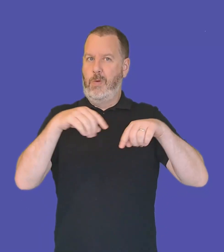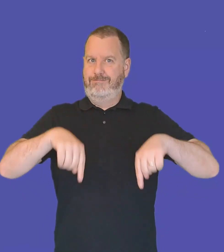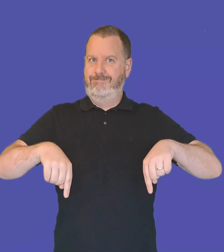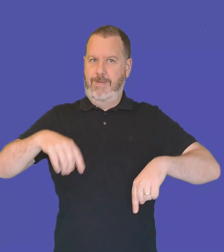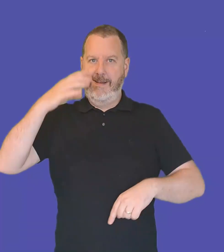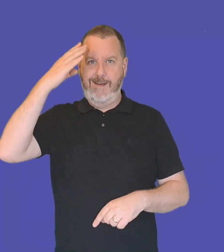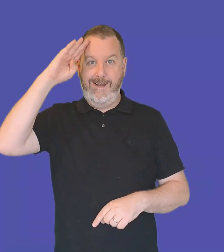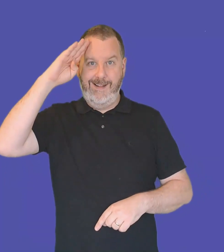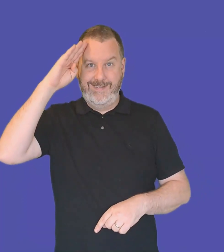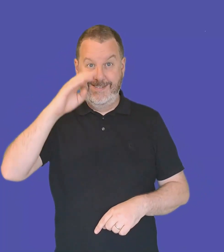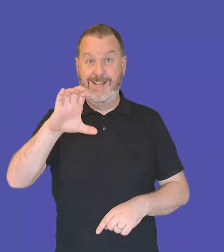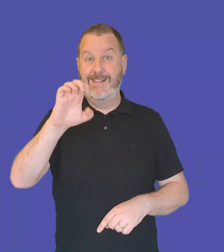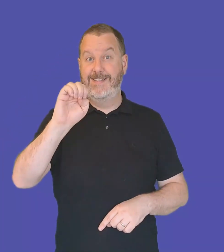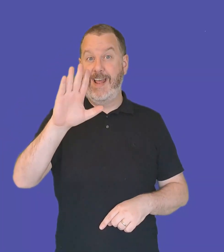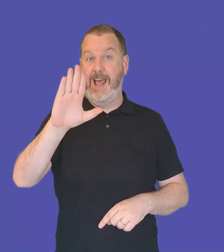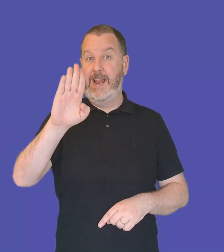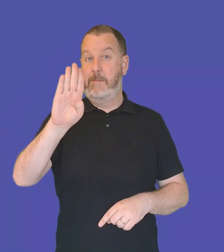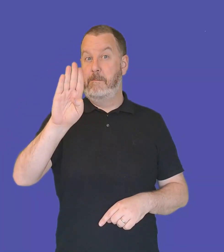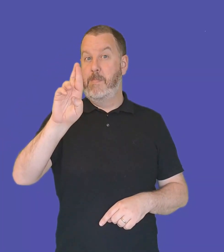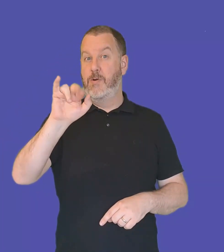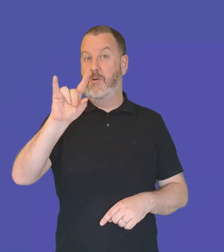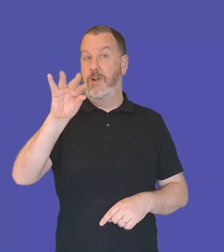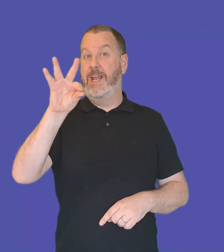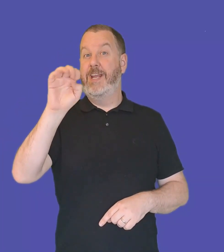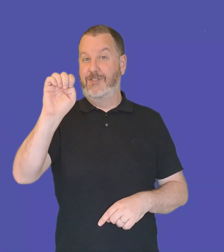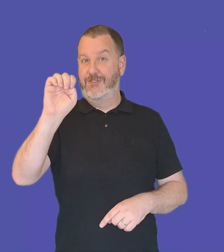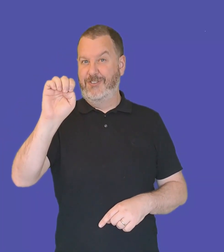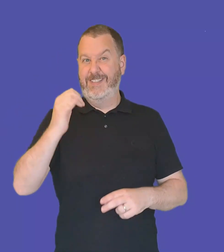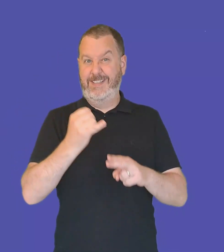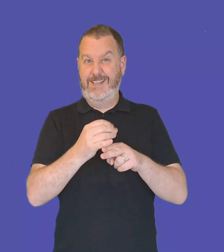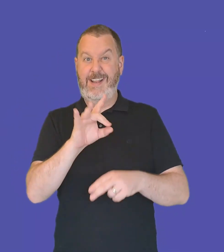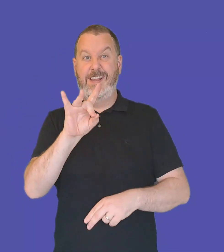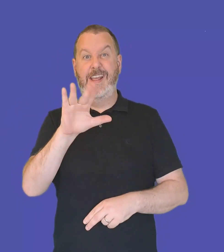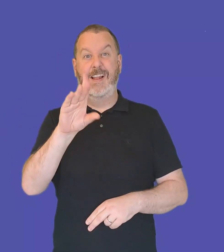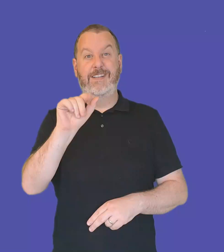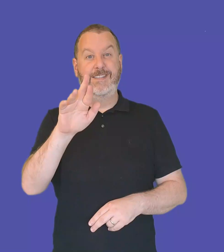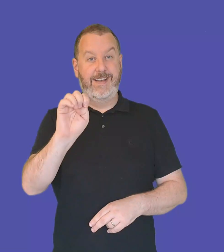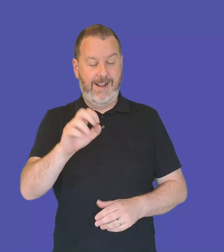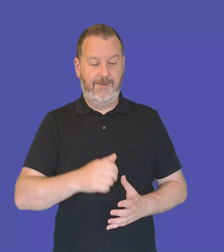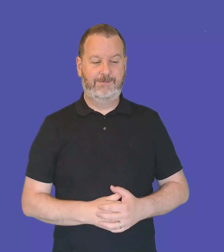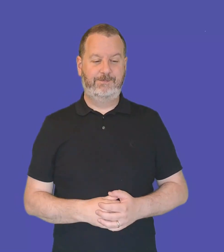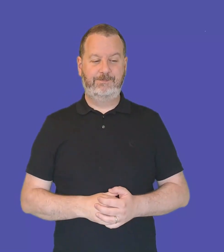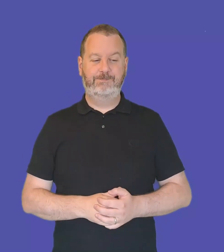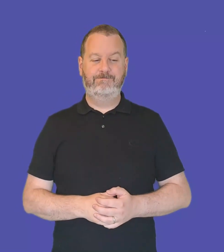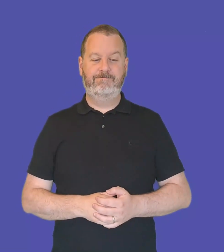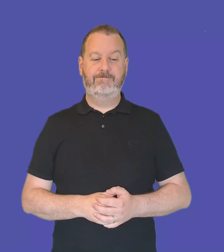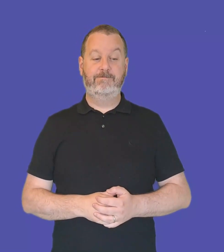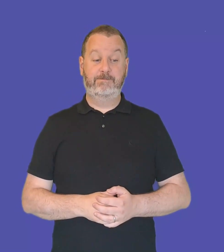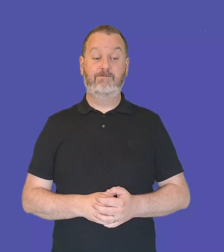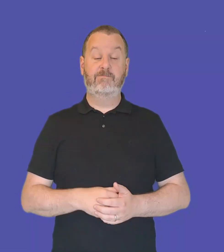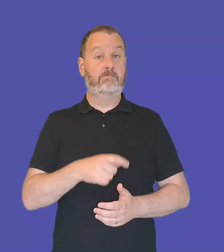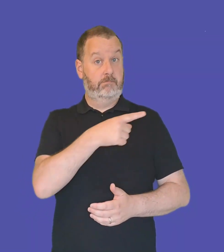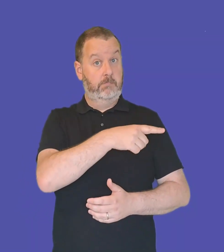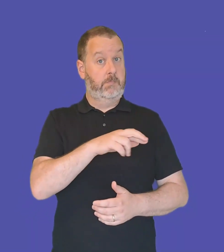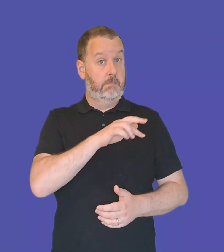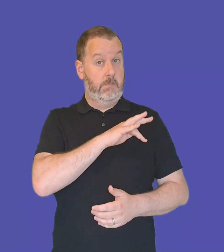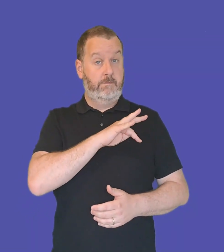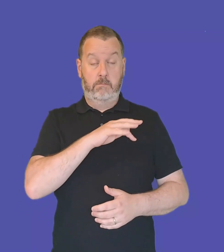Although a British Army officer, Napier was an Irishman - born in Celbridge in Kildare,